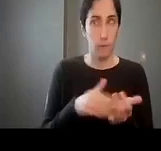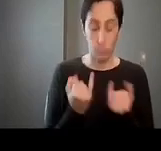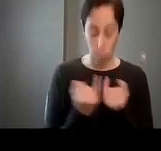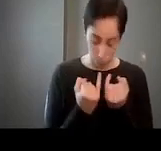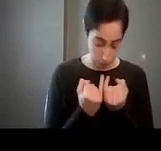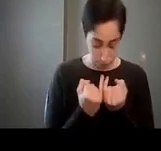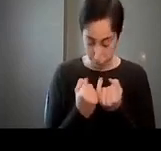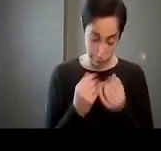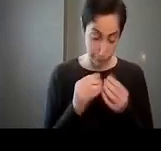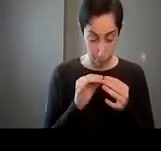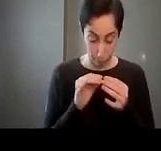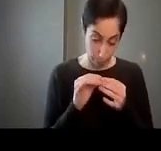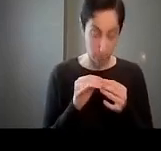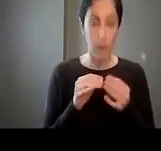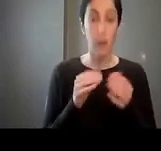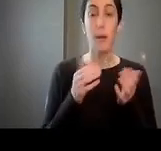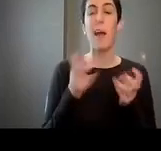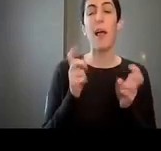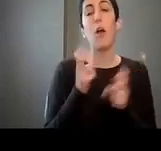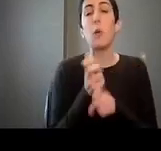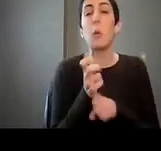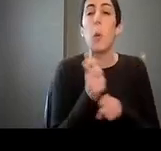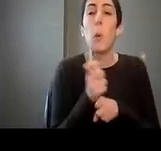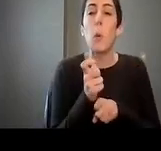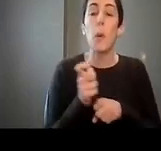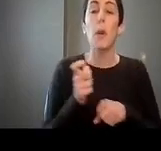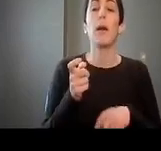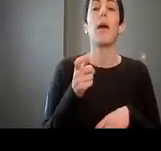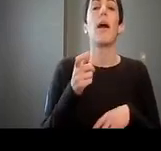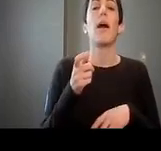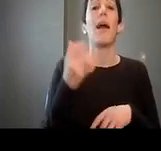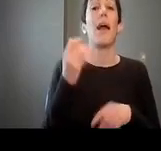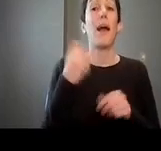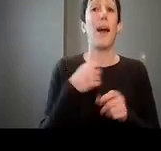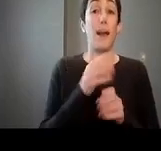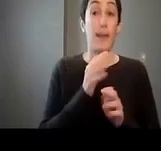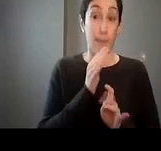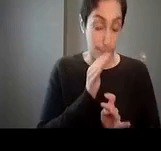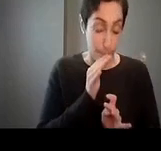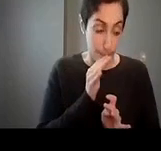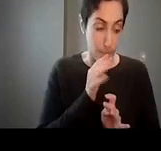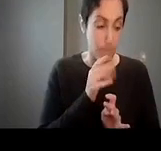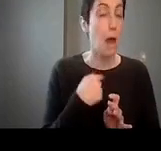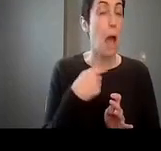on somebody else. That creates an have heard it and I'll look for a smile intimacy in a connection which may be on somebody else. That creates an hard for us to be in touch with over intimacy in a connection which may be